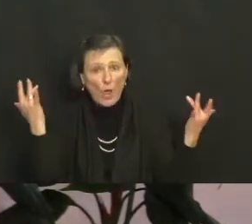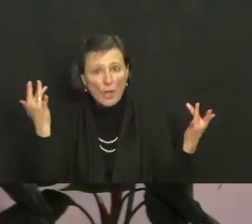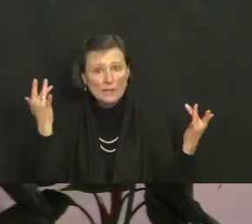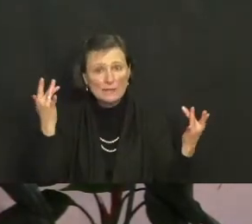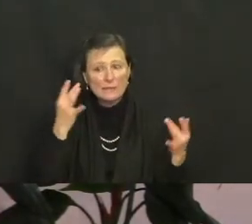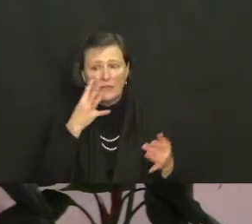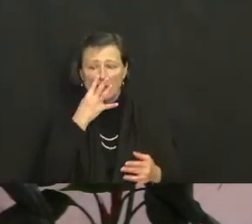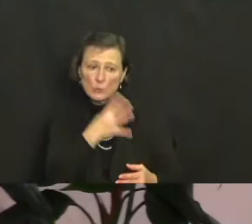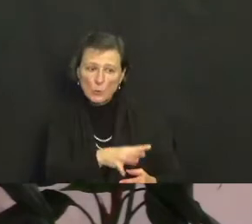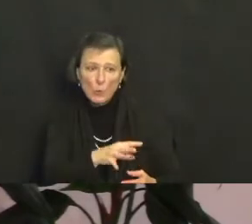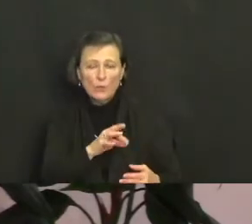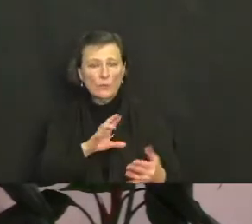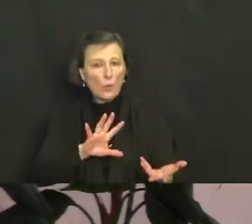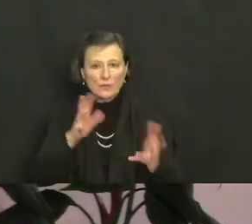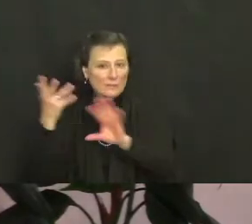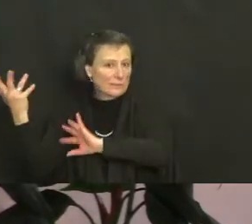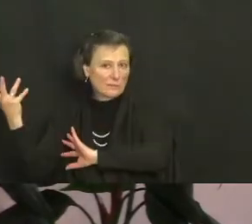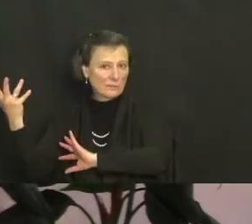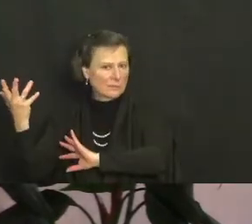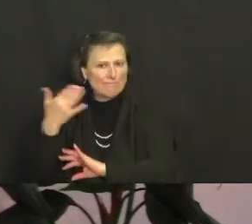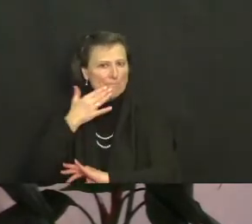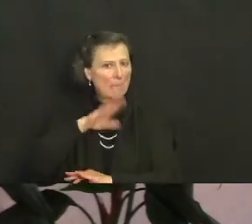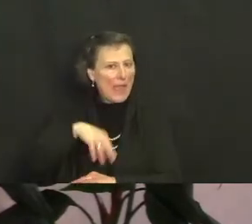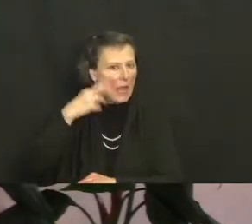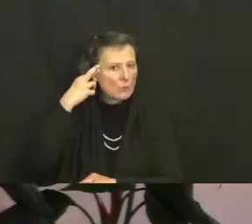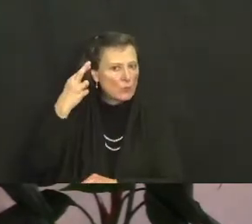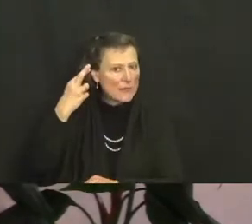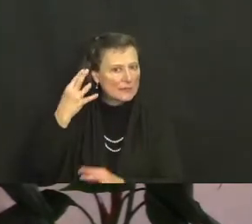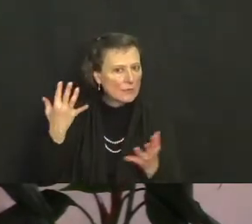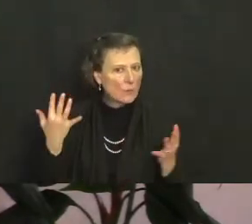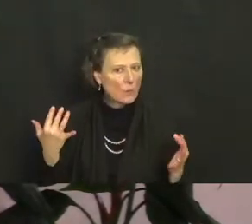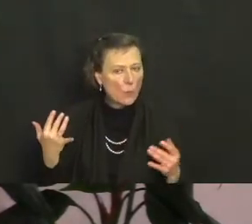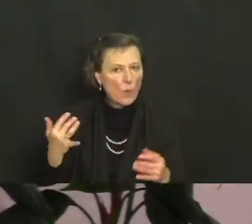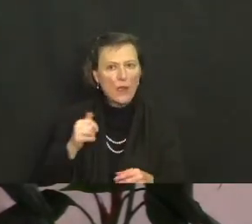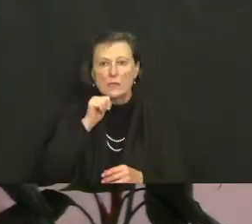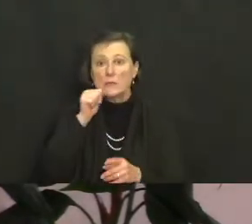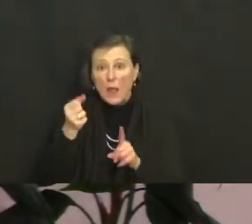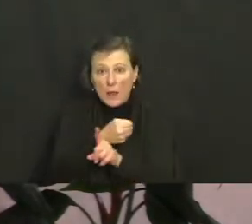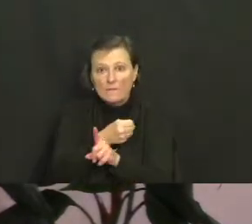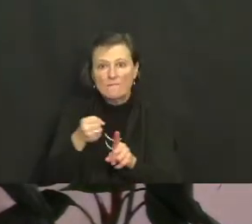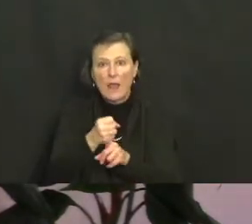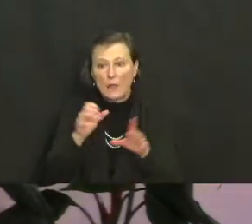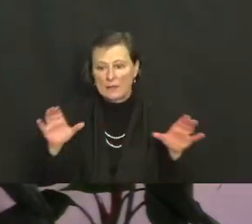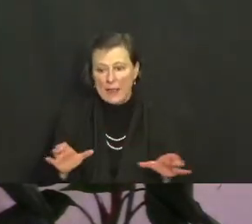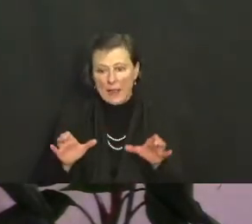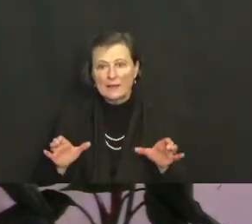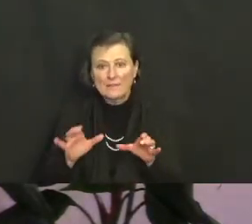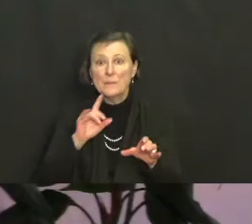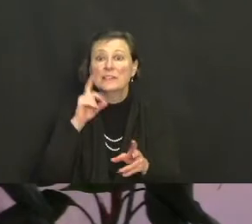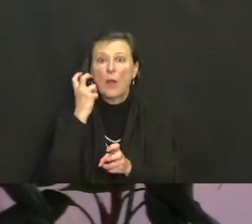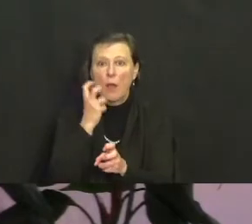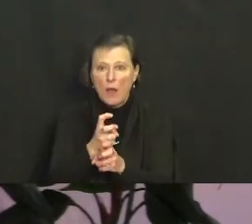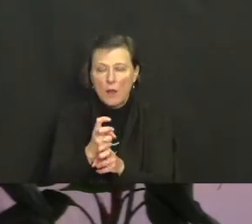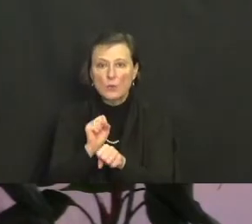And, for a bad reason. Non-violent activism is hard work. It's hard work.